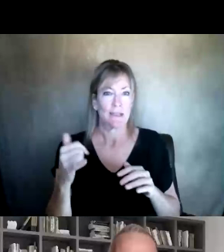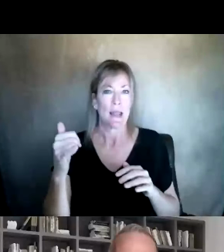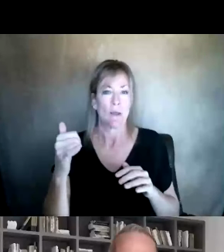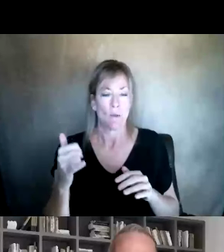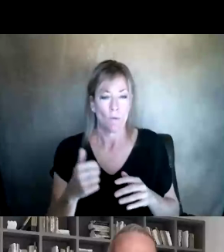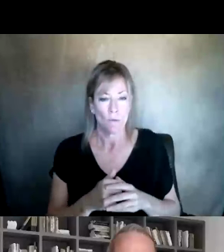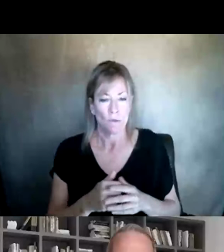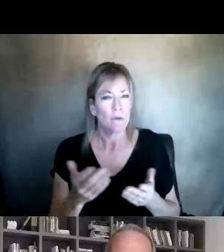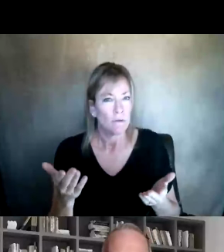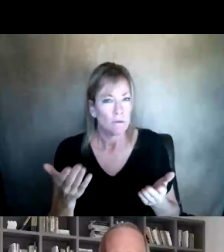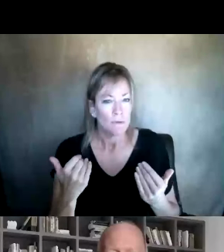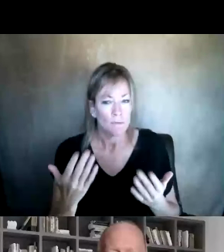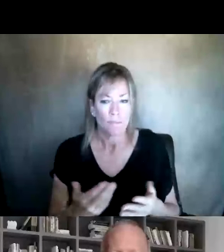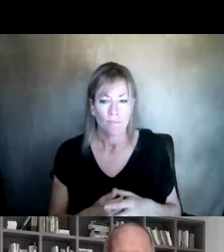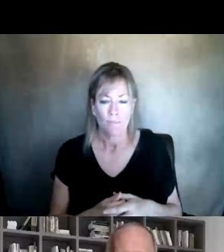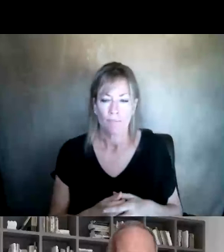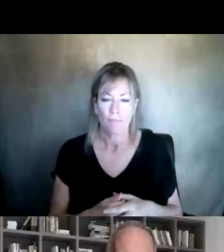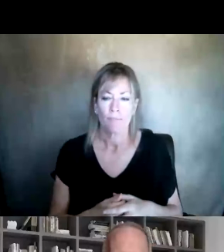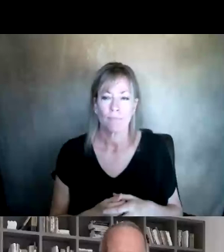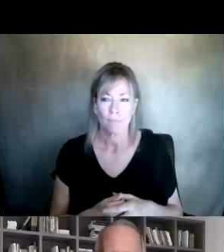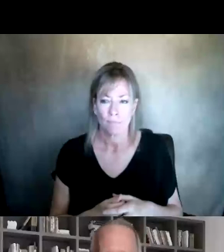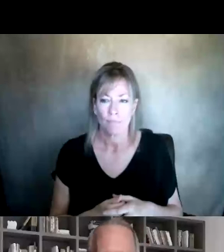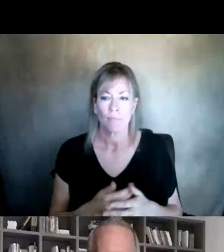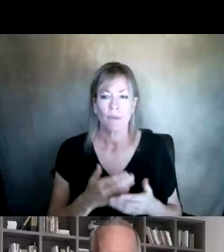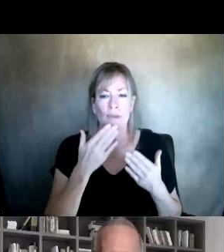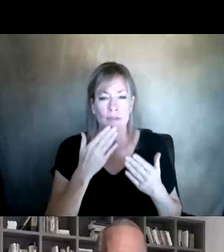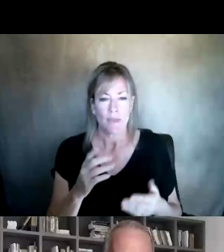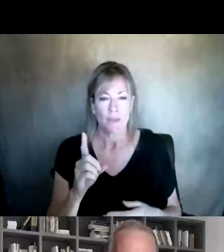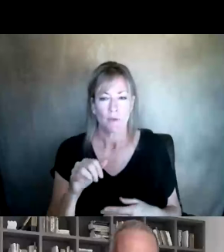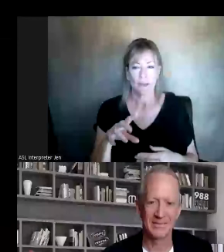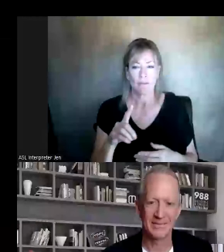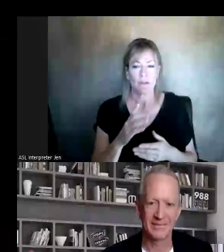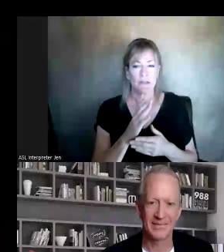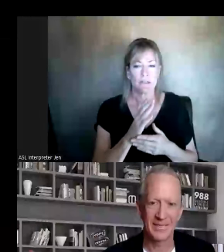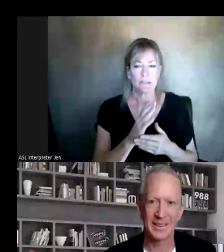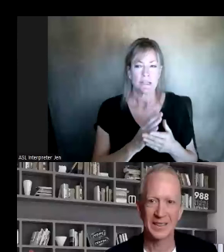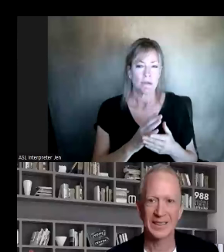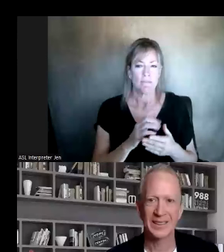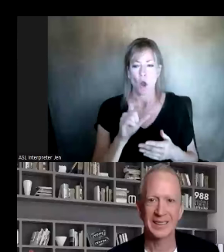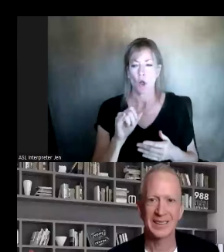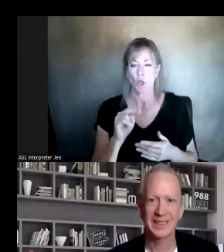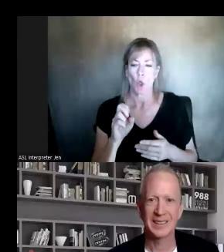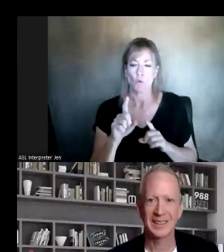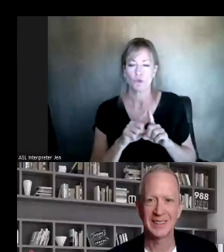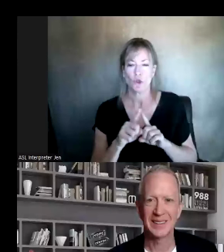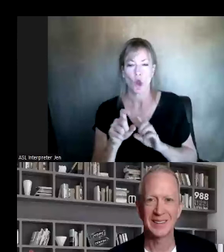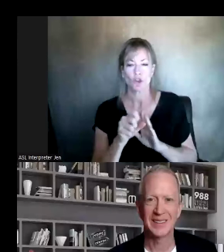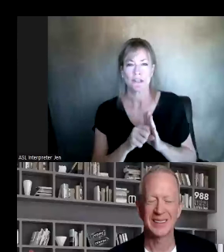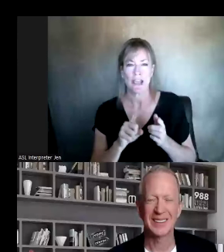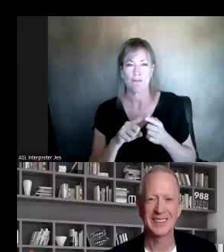LET'S HEAR ABOUT THAT. >>: THANKS. SOME OF THE LONE STAR FRIENDS MUST HAVE BEEN LISTENING IN.